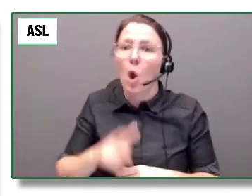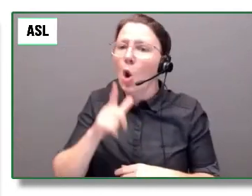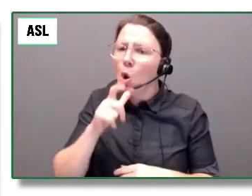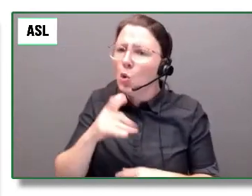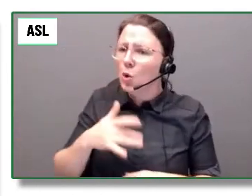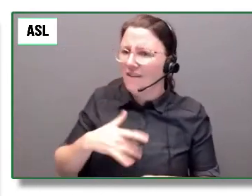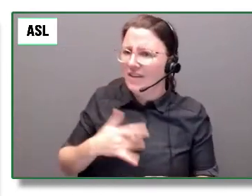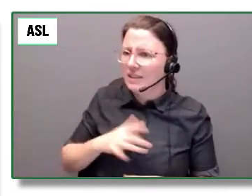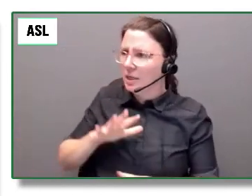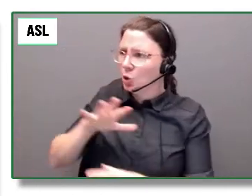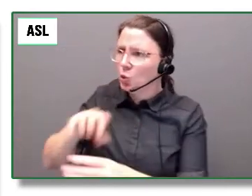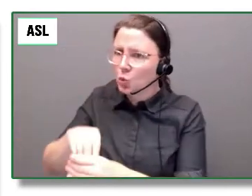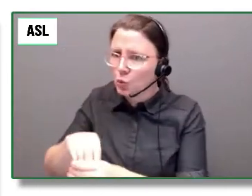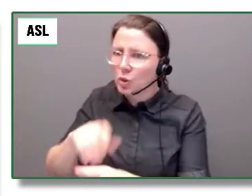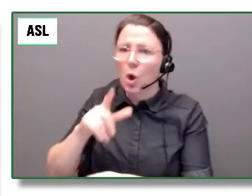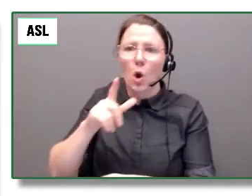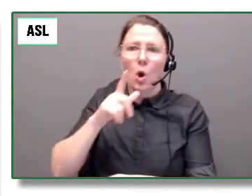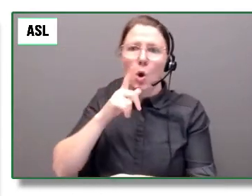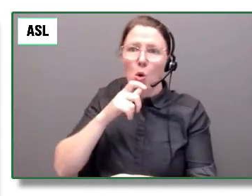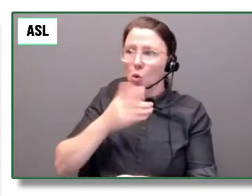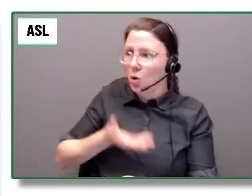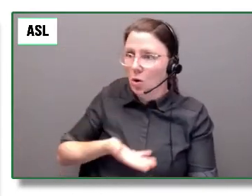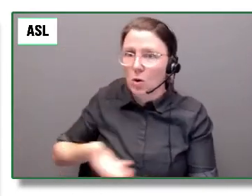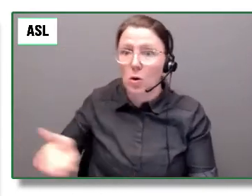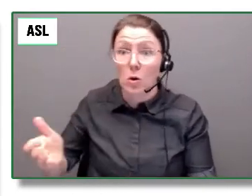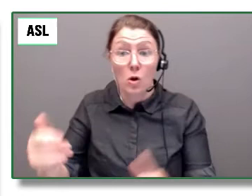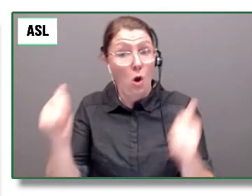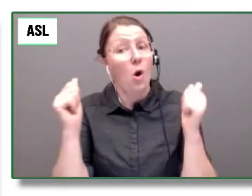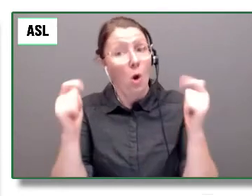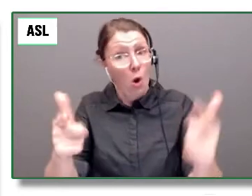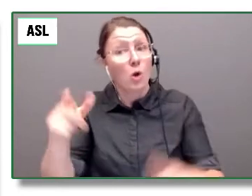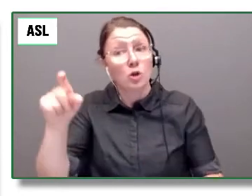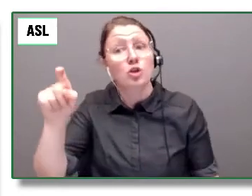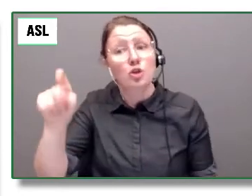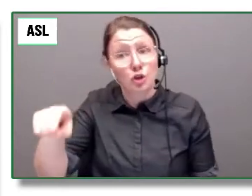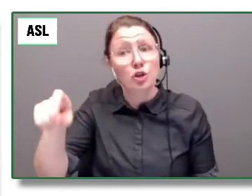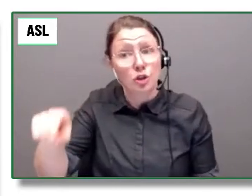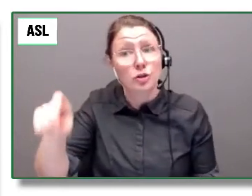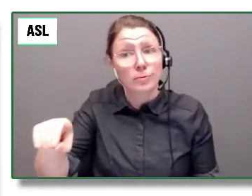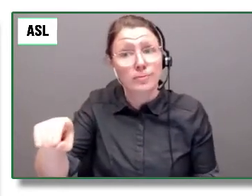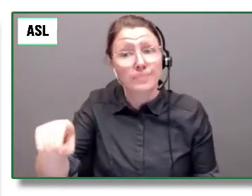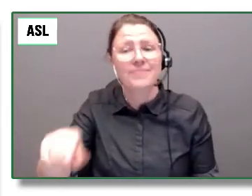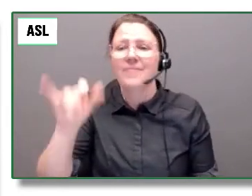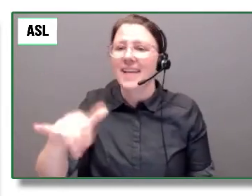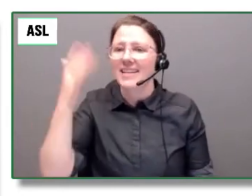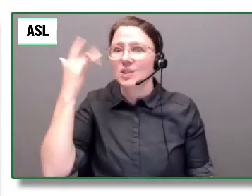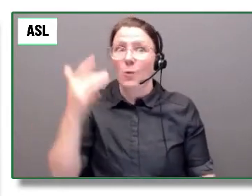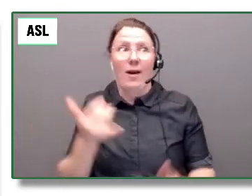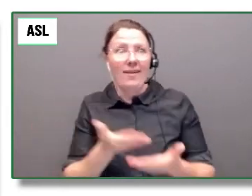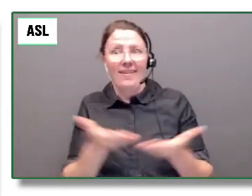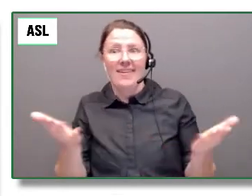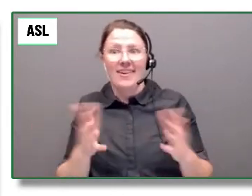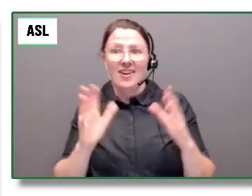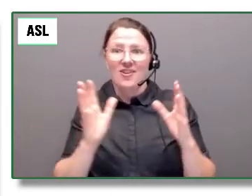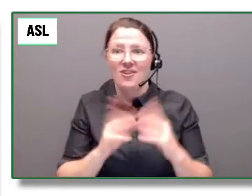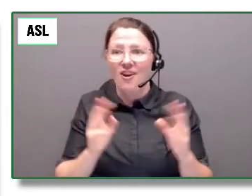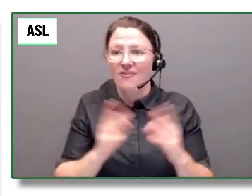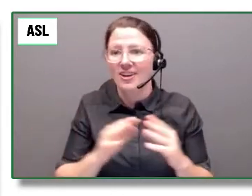outdoors? Everyone should. That's why this conference is so exciting because when we work together